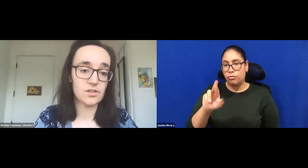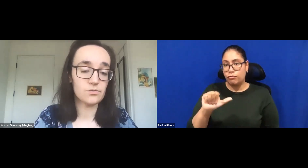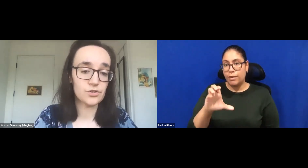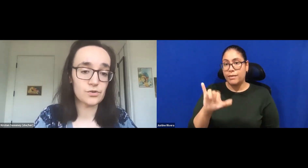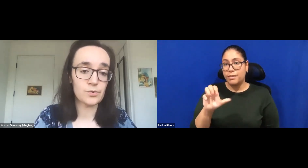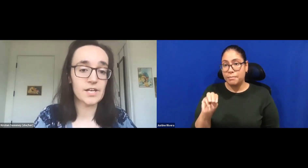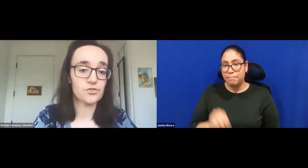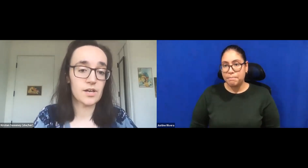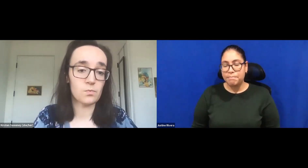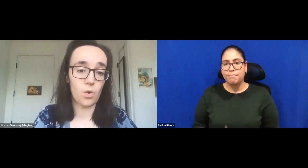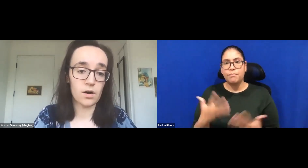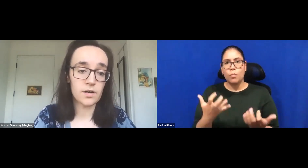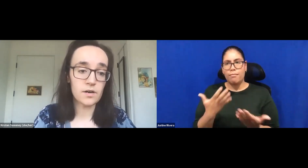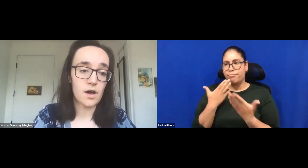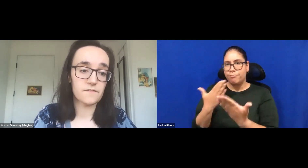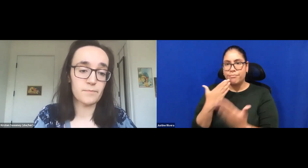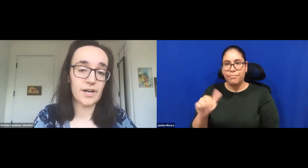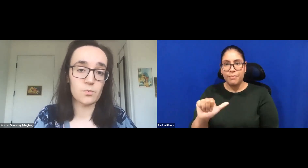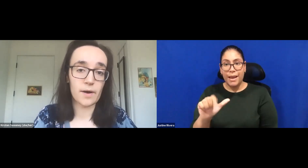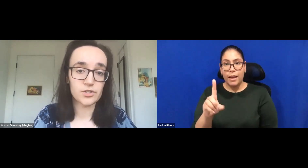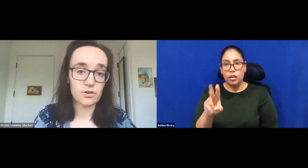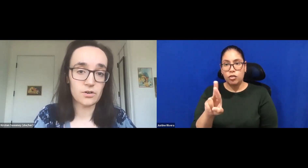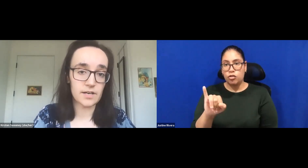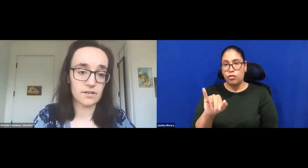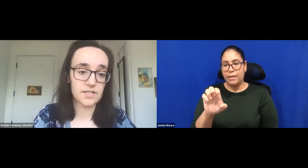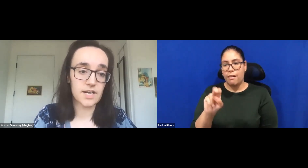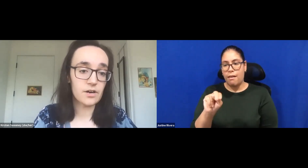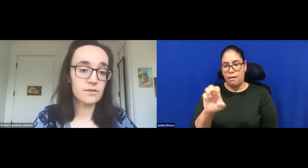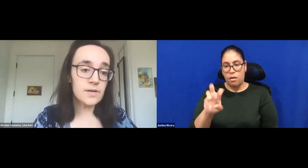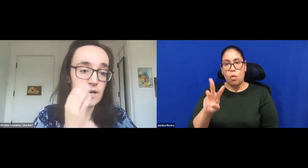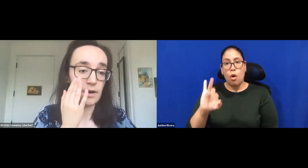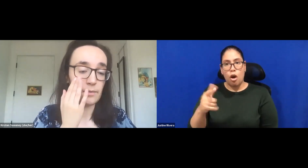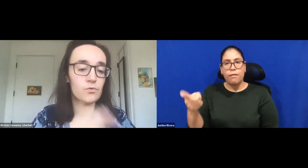thank you to Adrienne Wong of SpiderWebShow in Ontario, who